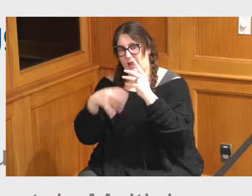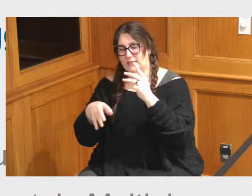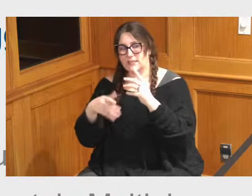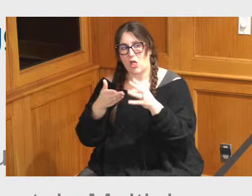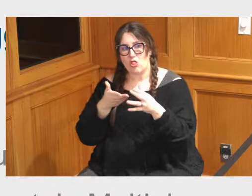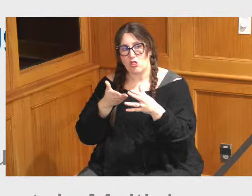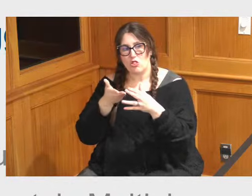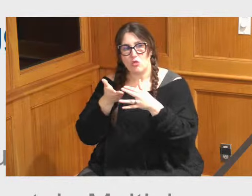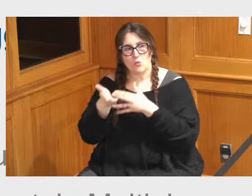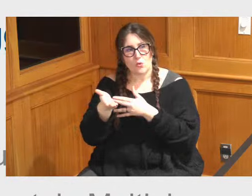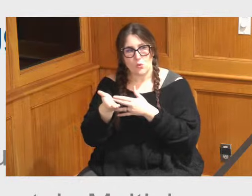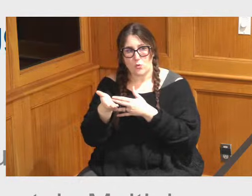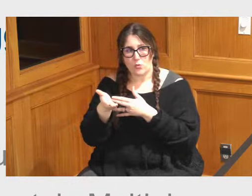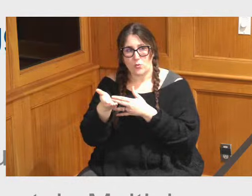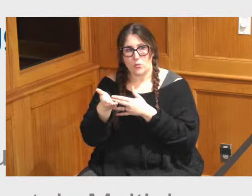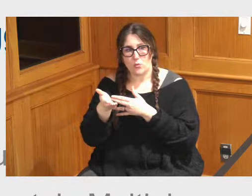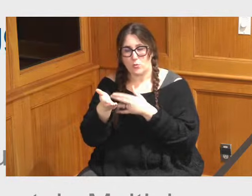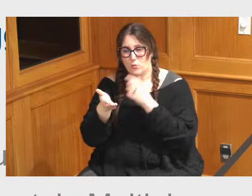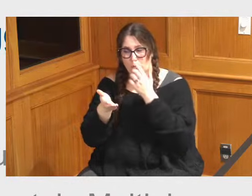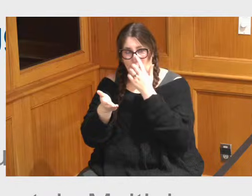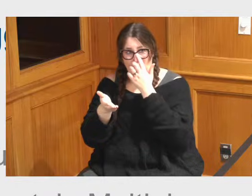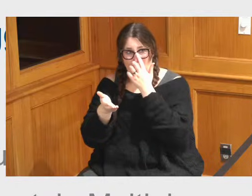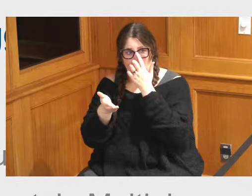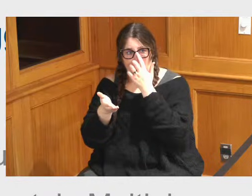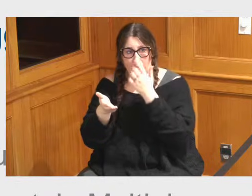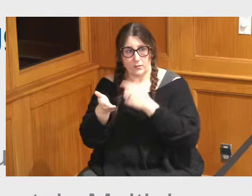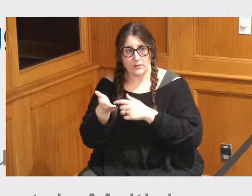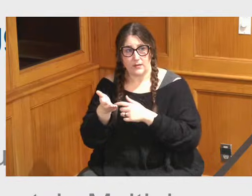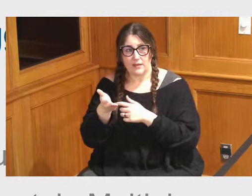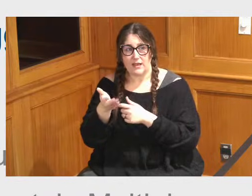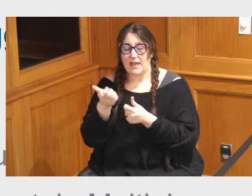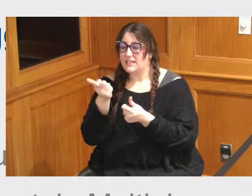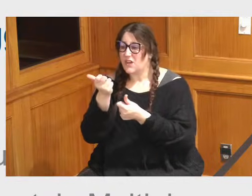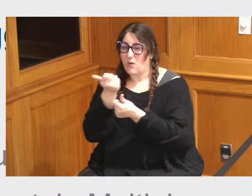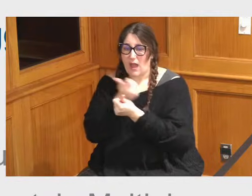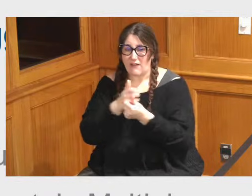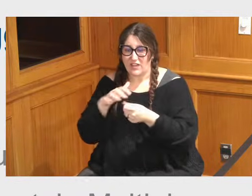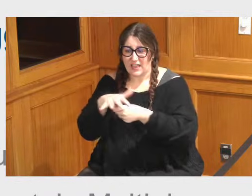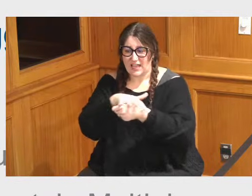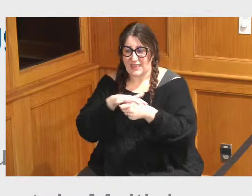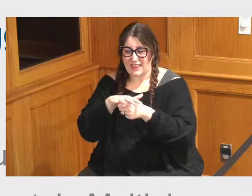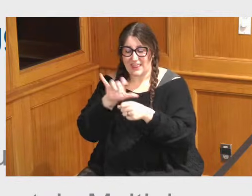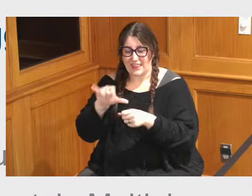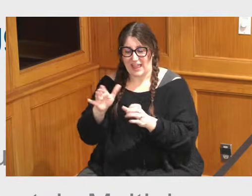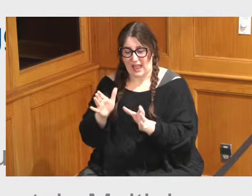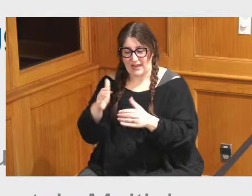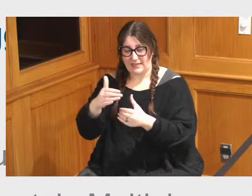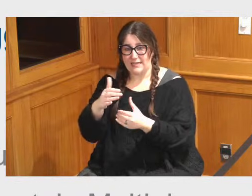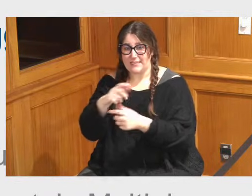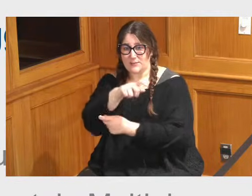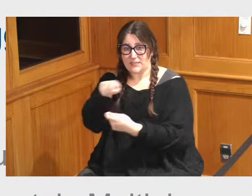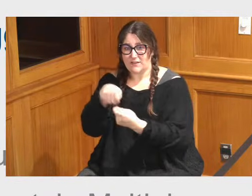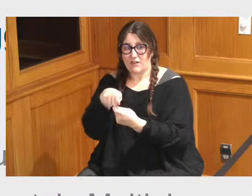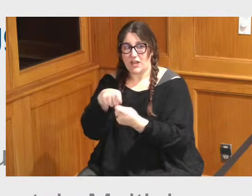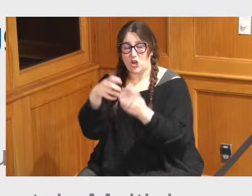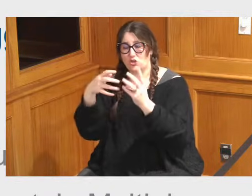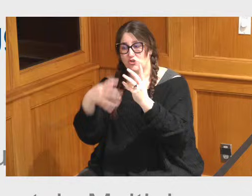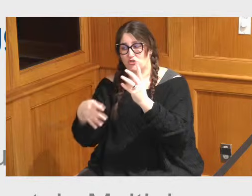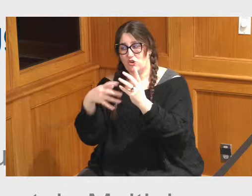pointer to work. Maybe not. Nope. So, everything in this area drains through that cluster of homes